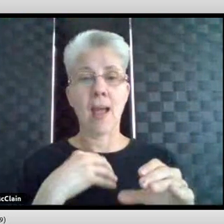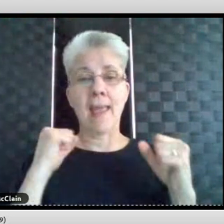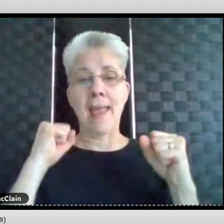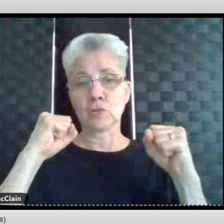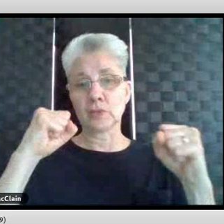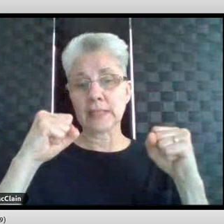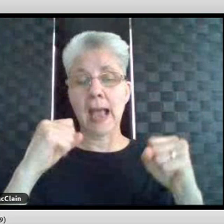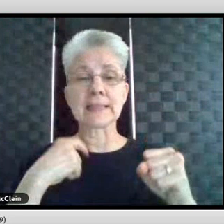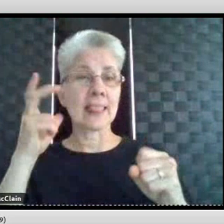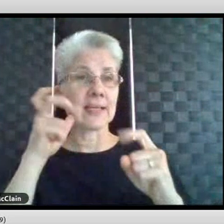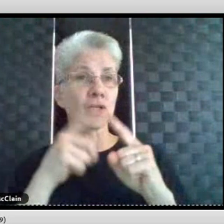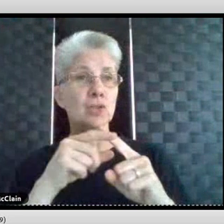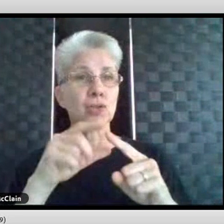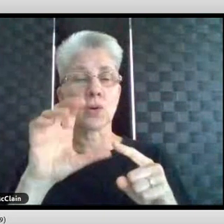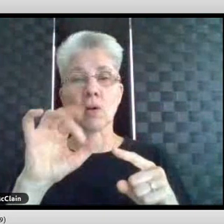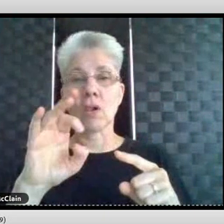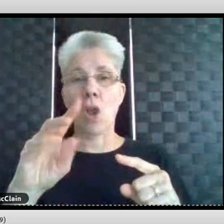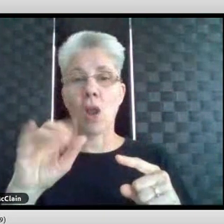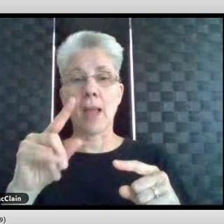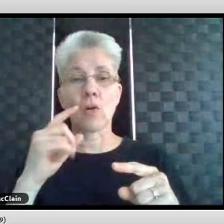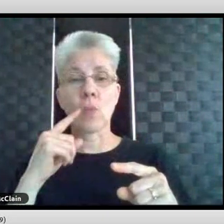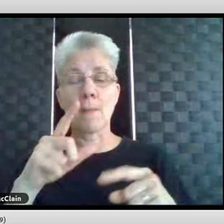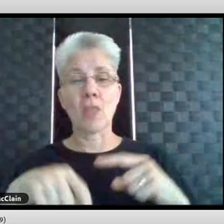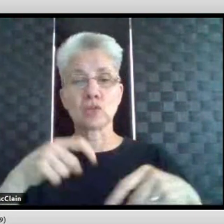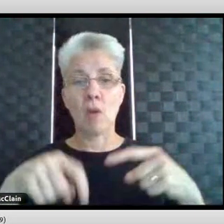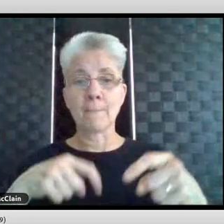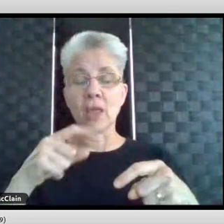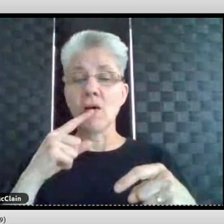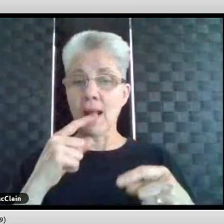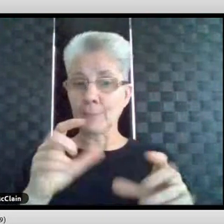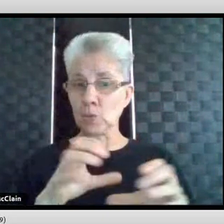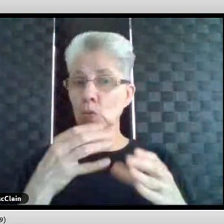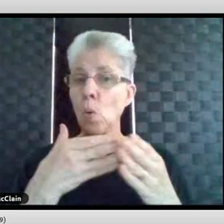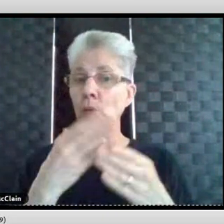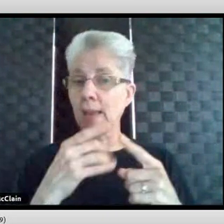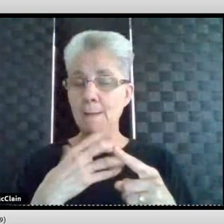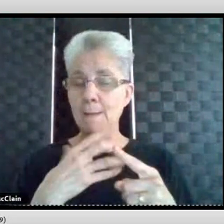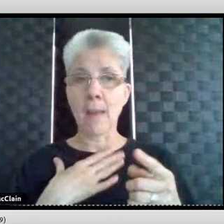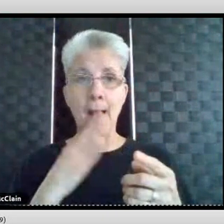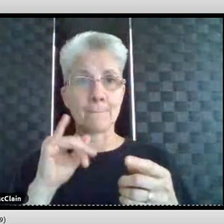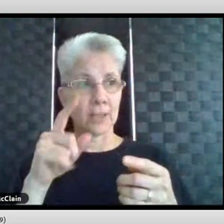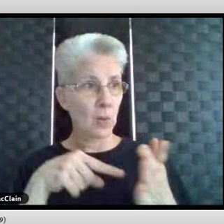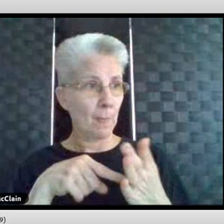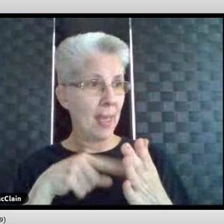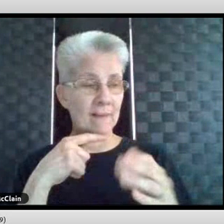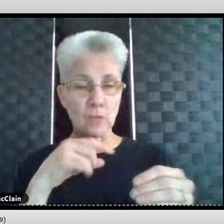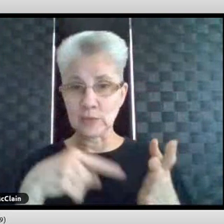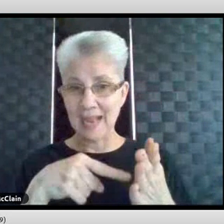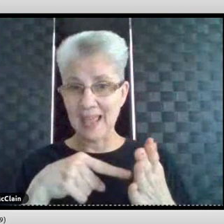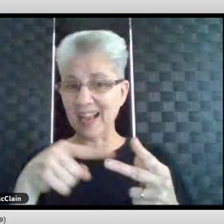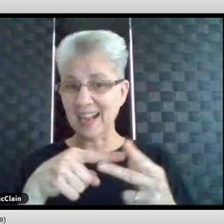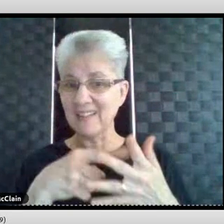and I listen to Clark Howard when I'm on the treadmill. And I'm doing okay. My bills are paid, I don't have any debt, all that kind of stuff,